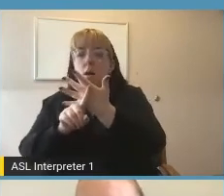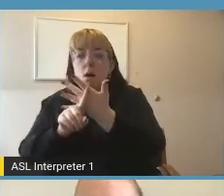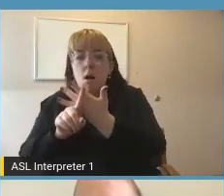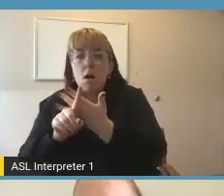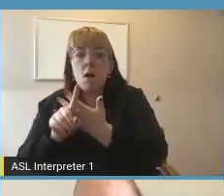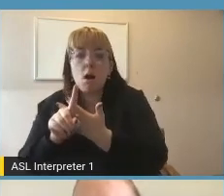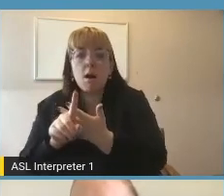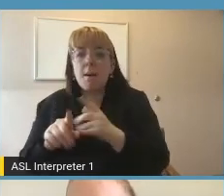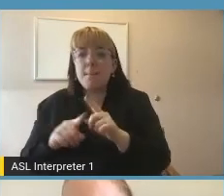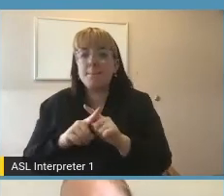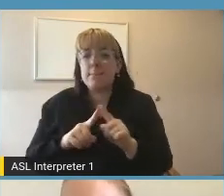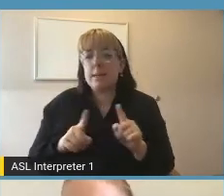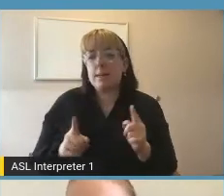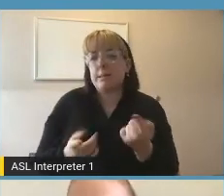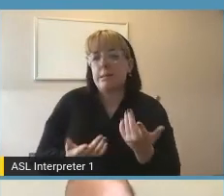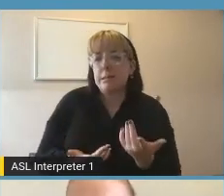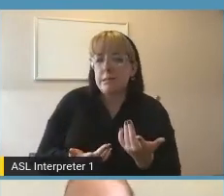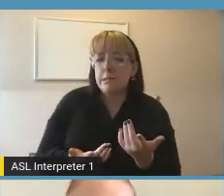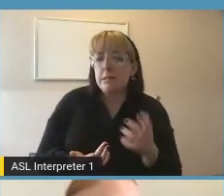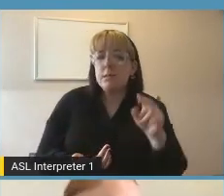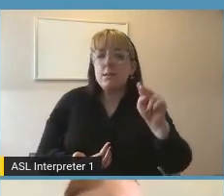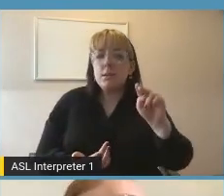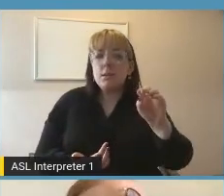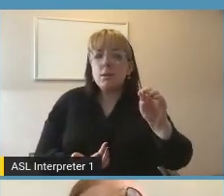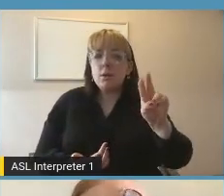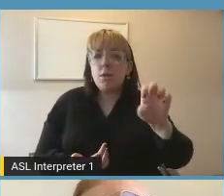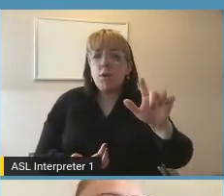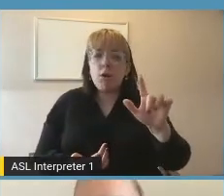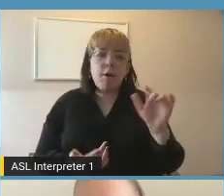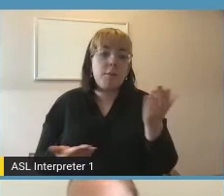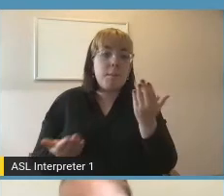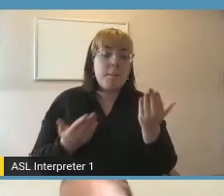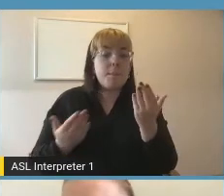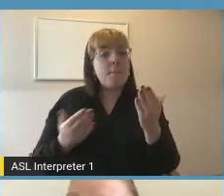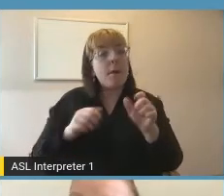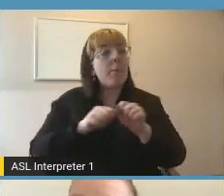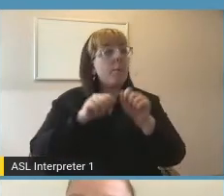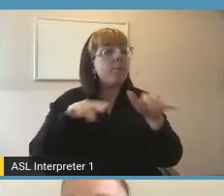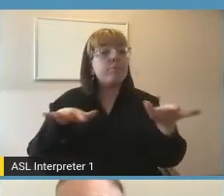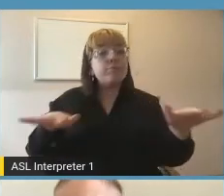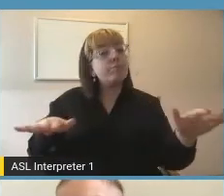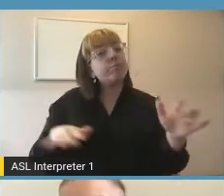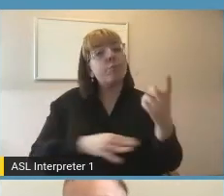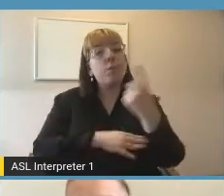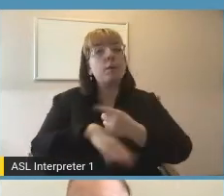not like the novel that we may publish one day in our life. This is a product that you